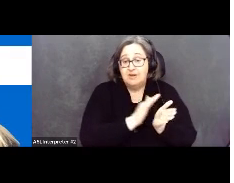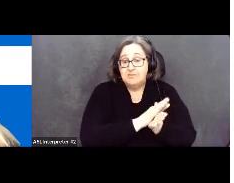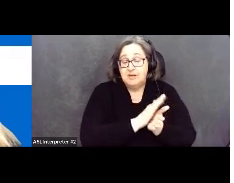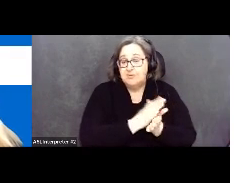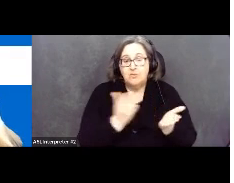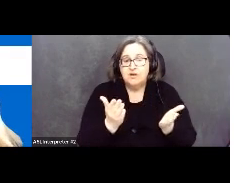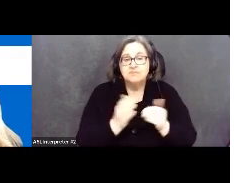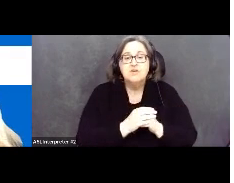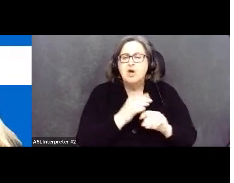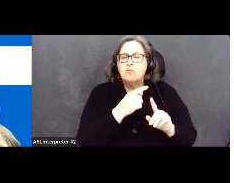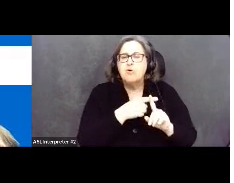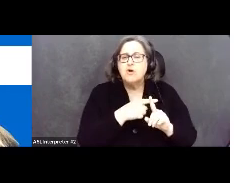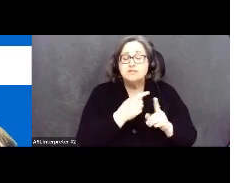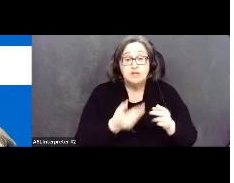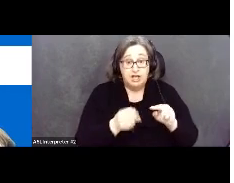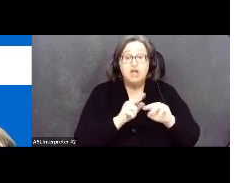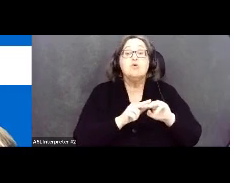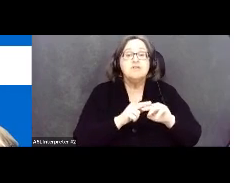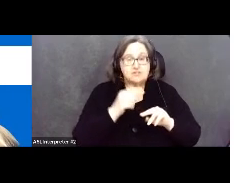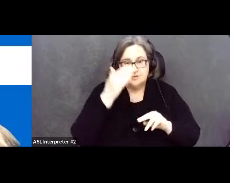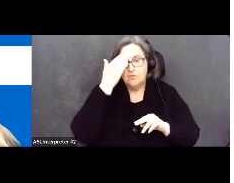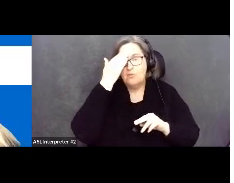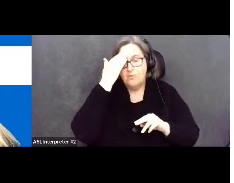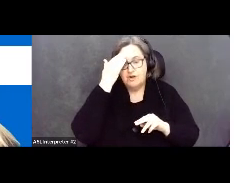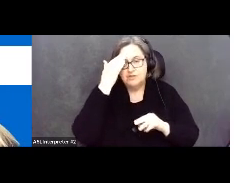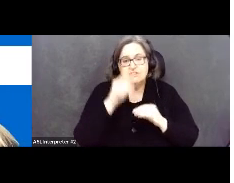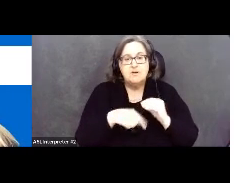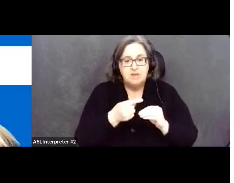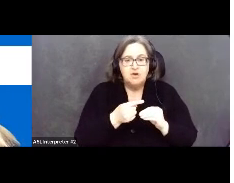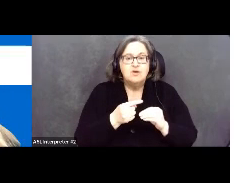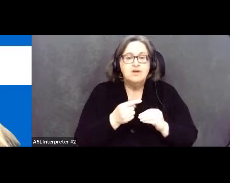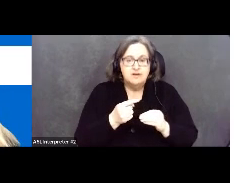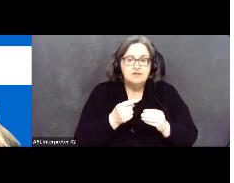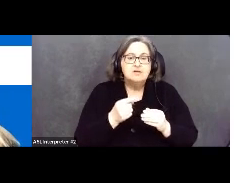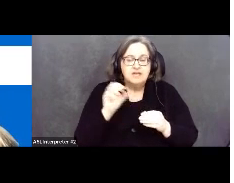first, there is increased awareness of concussion and resulting learning impacts